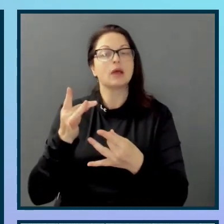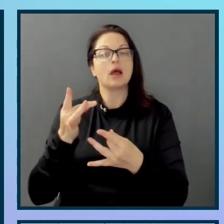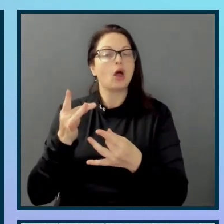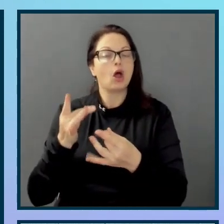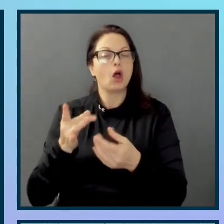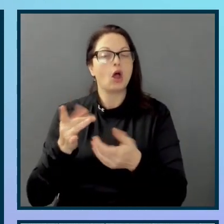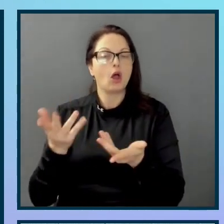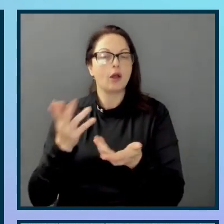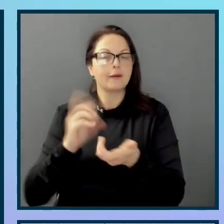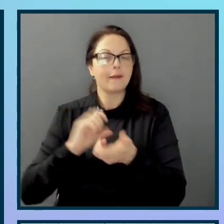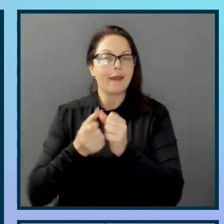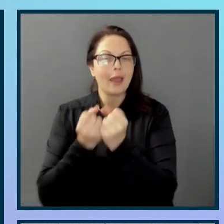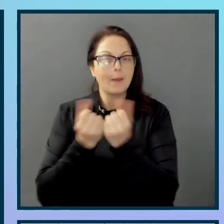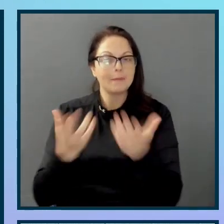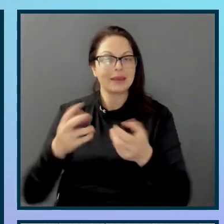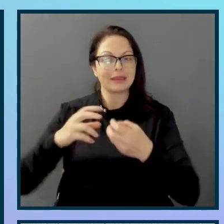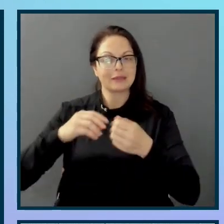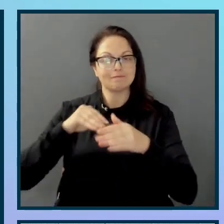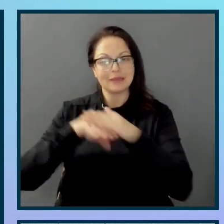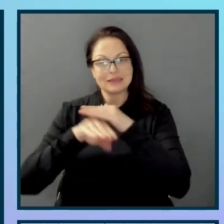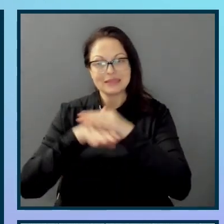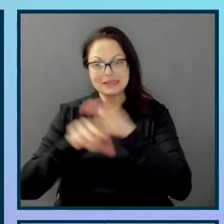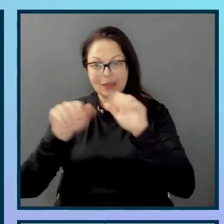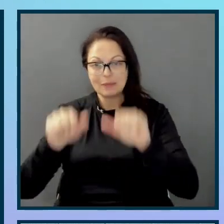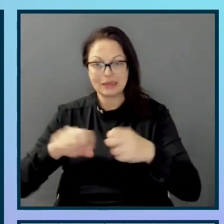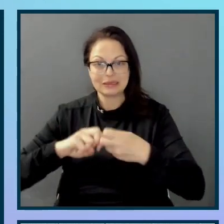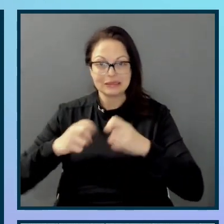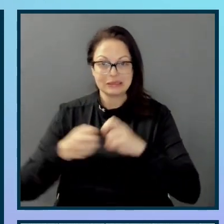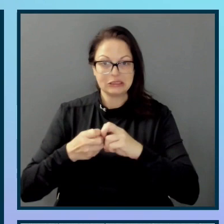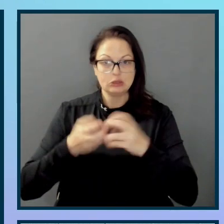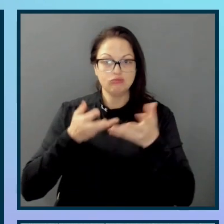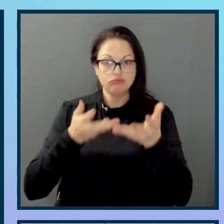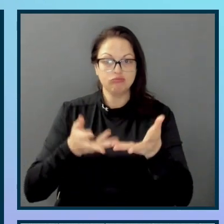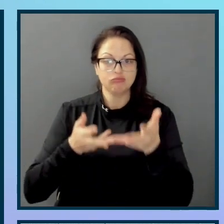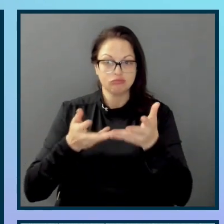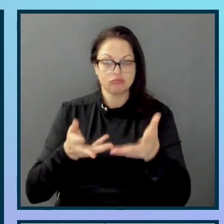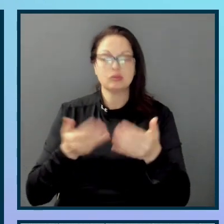So having that information at the program level by product and by team, is really important too.